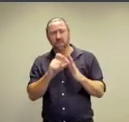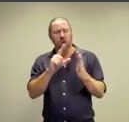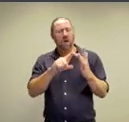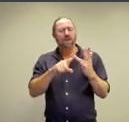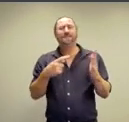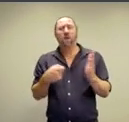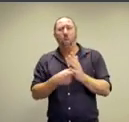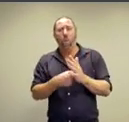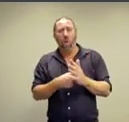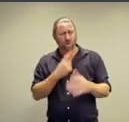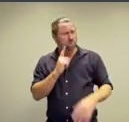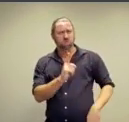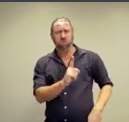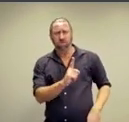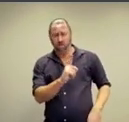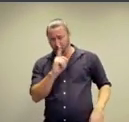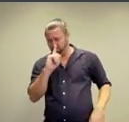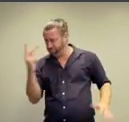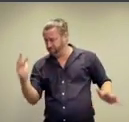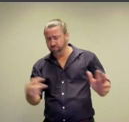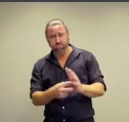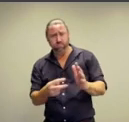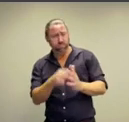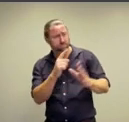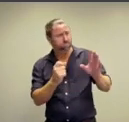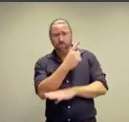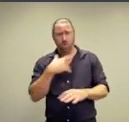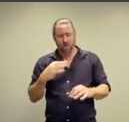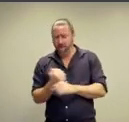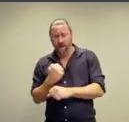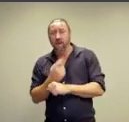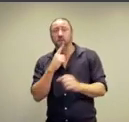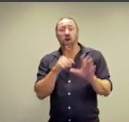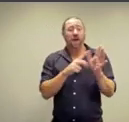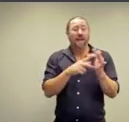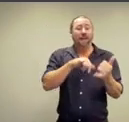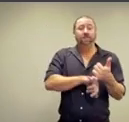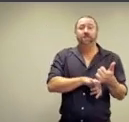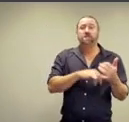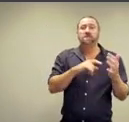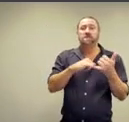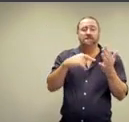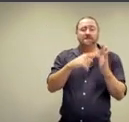Dior specifically, really didn't like this collection. So much so